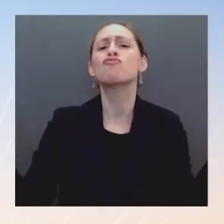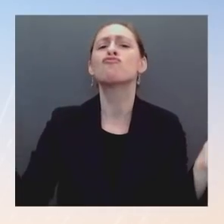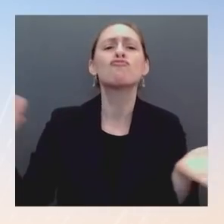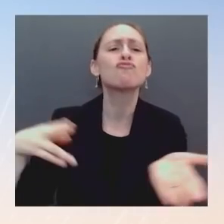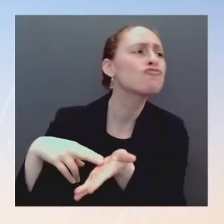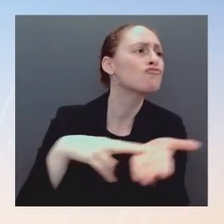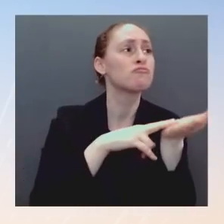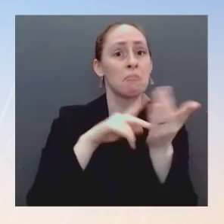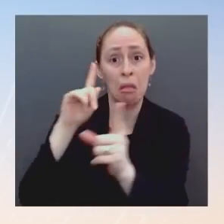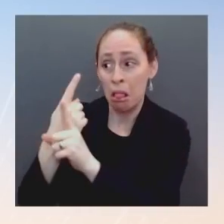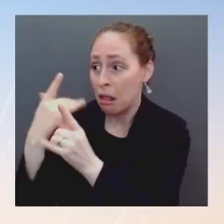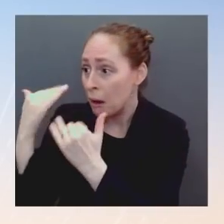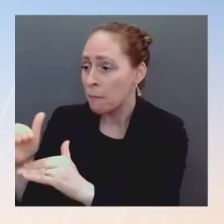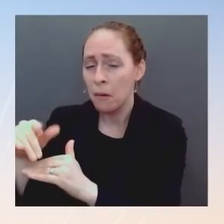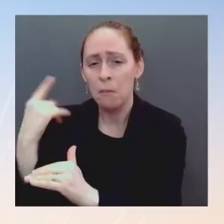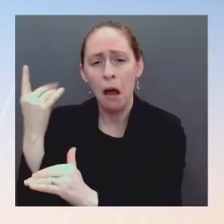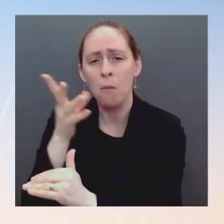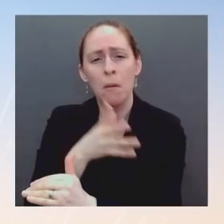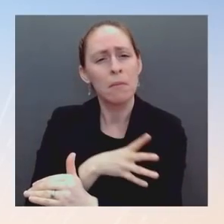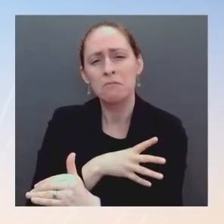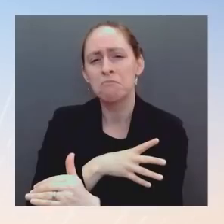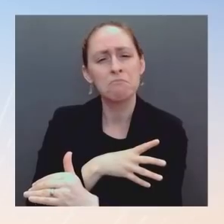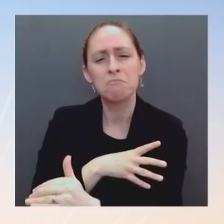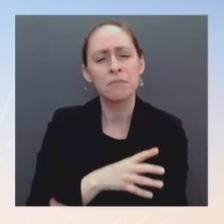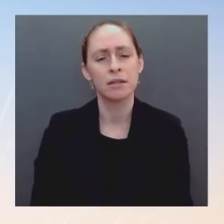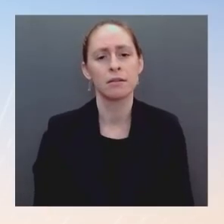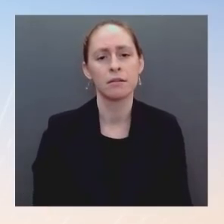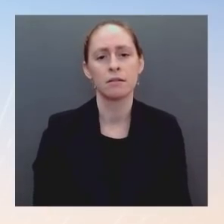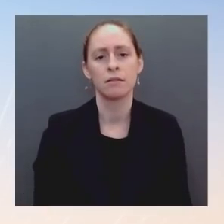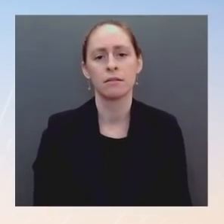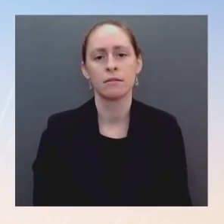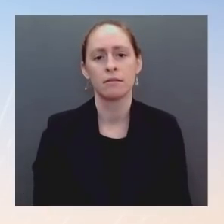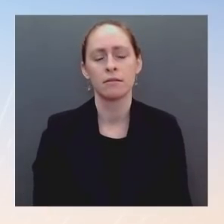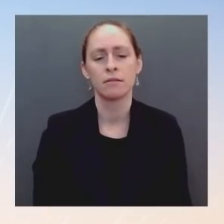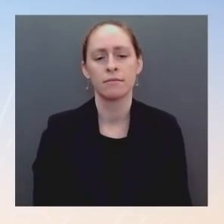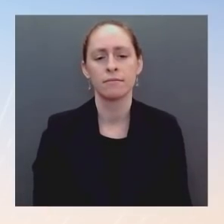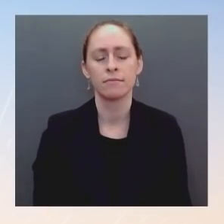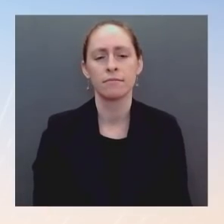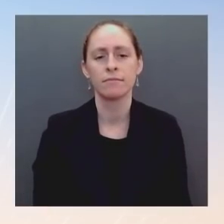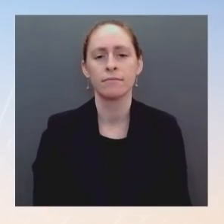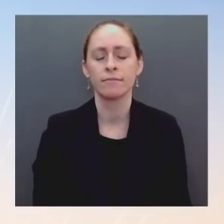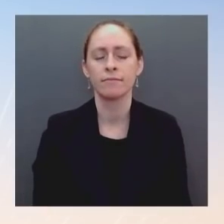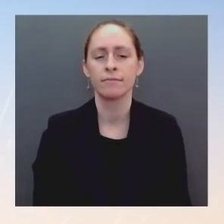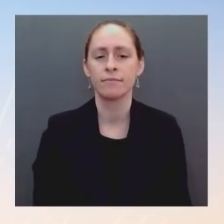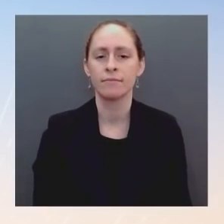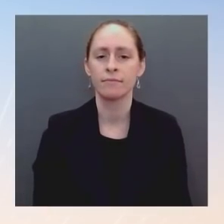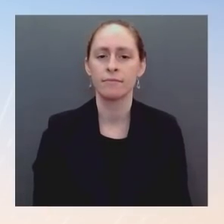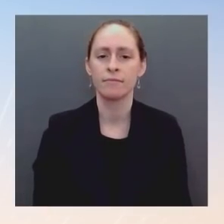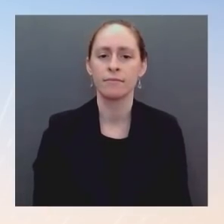want the President to take a different approach here? Ms. Psaki: Well, again, what we can assure the American public of, whether --